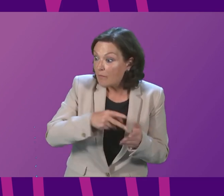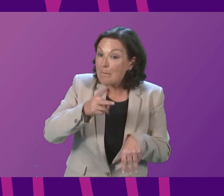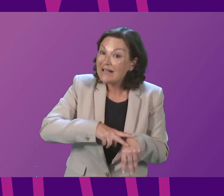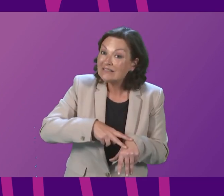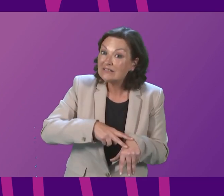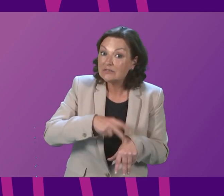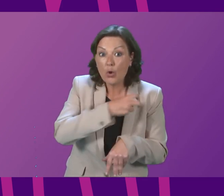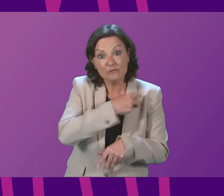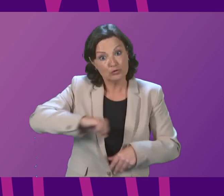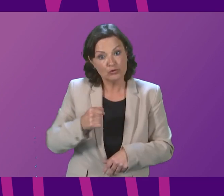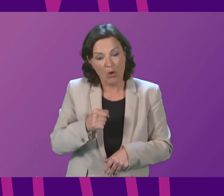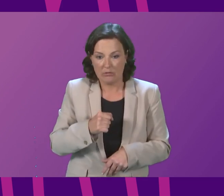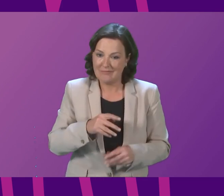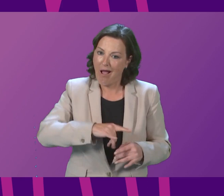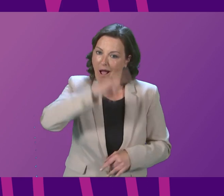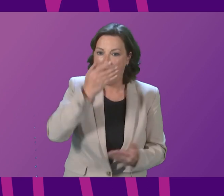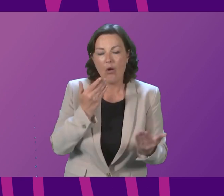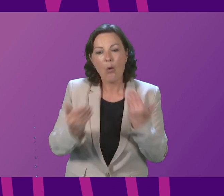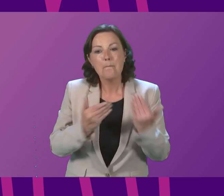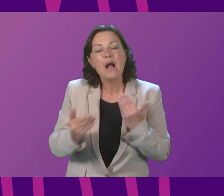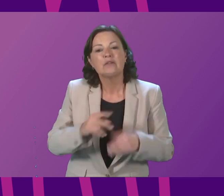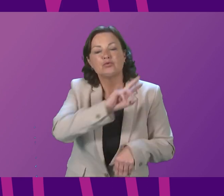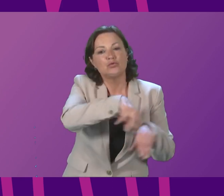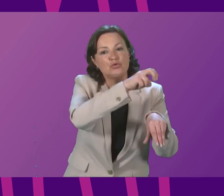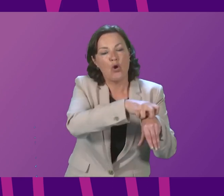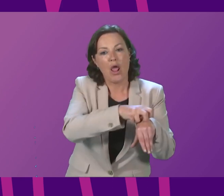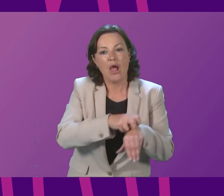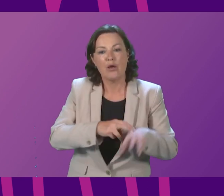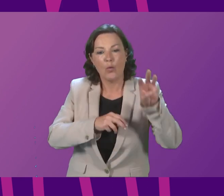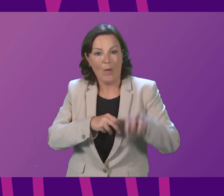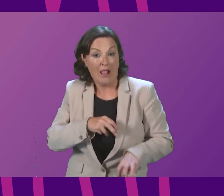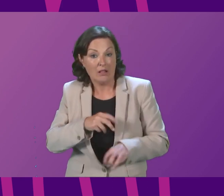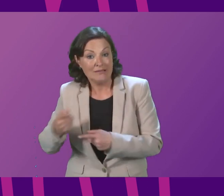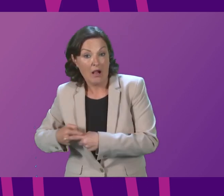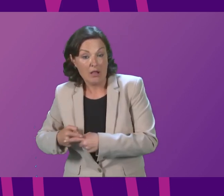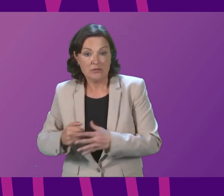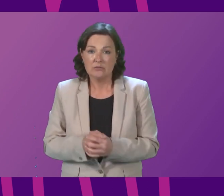I want all public sector workers to get the fairest possible pay increases, particularly